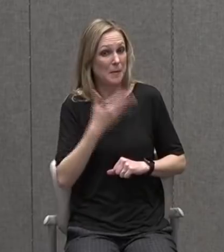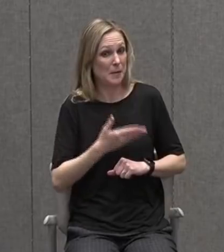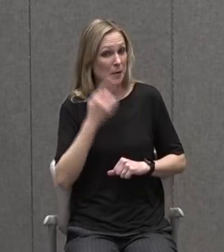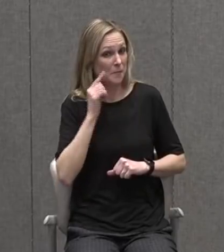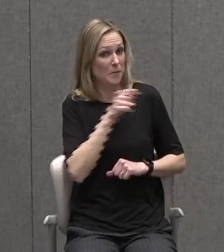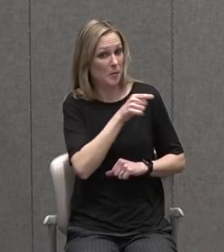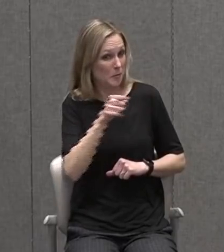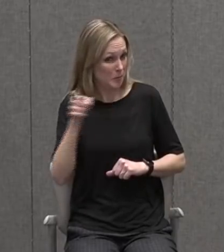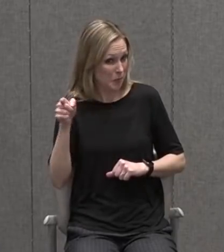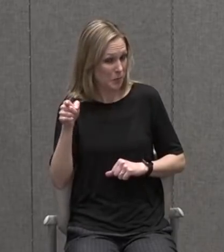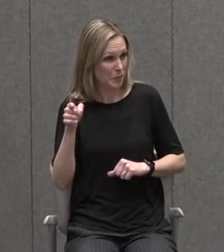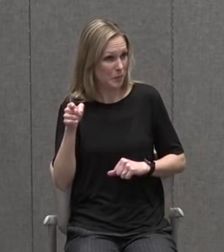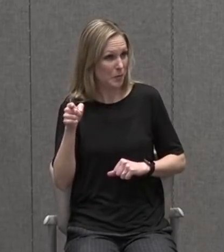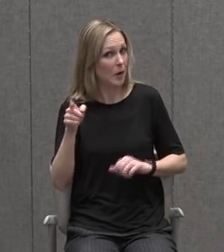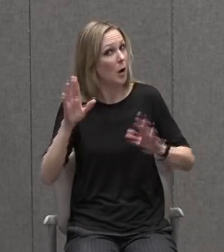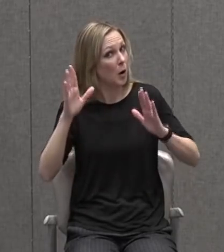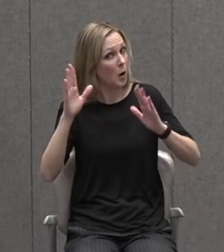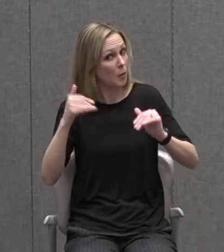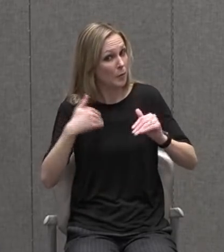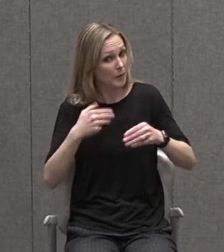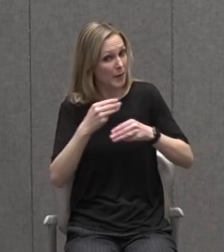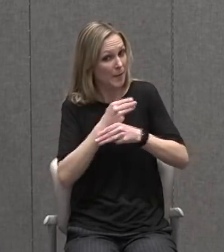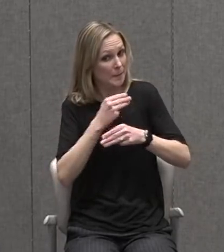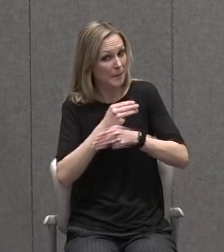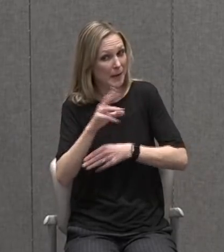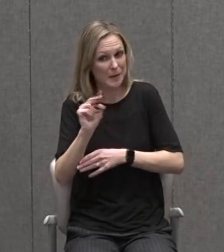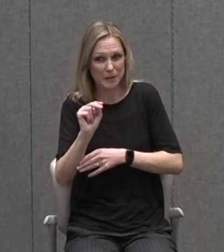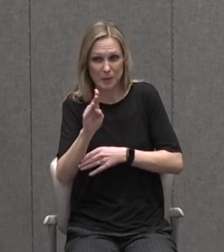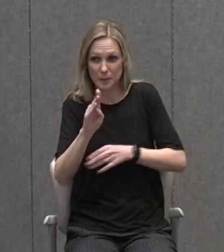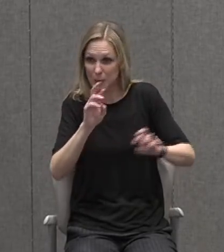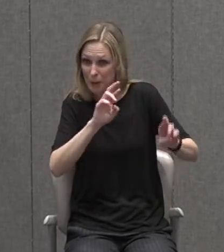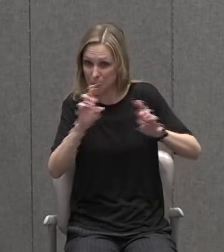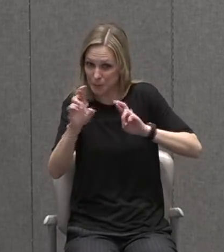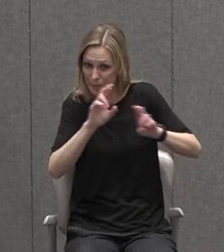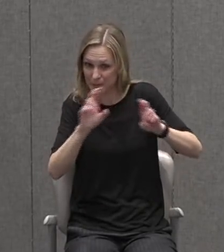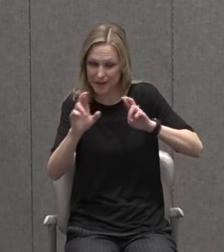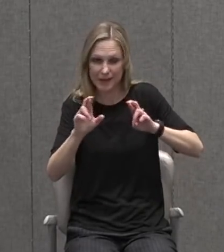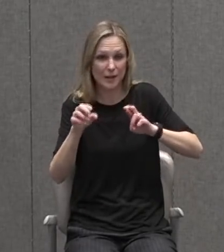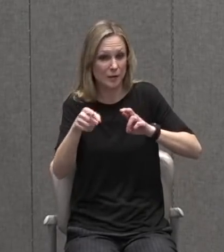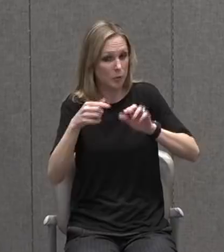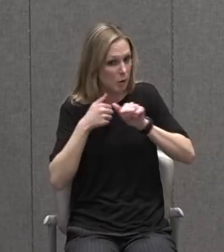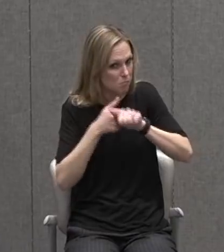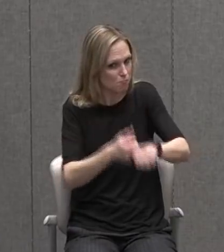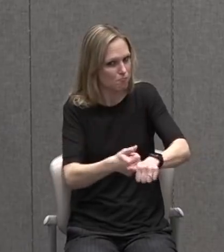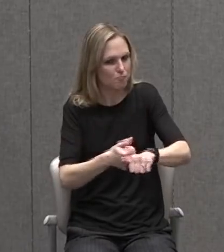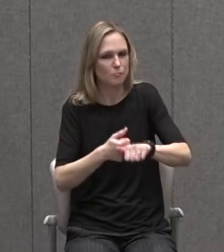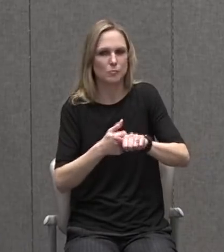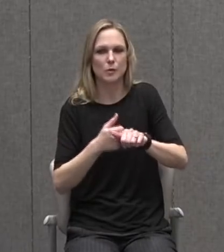And I'd like you, hopefully you have your math notebook out and you're working on your math as we're doing this with us,